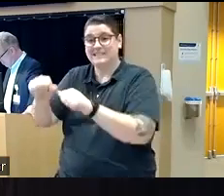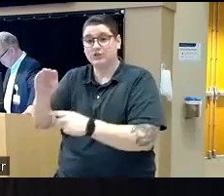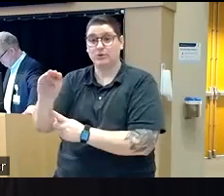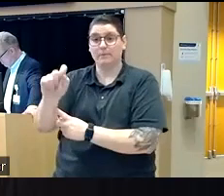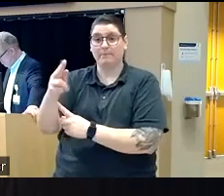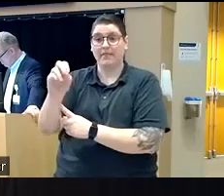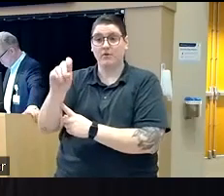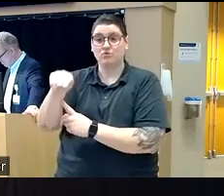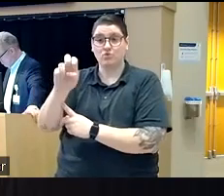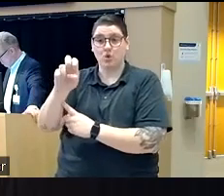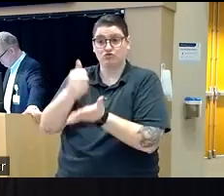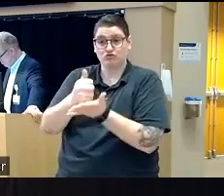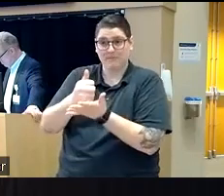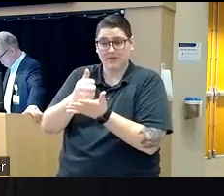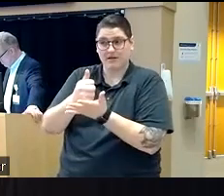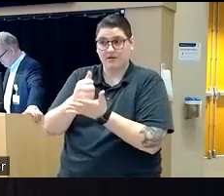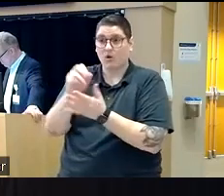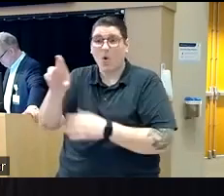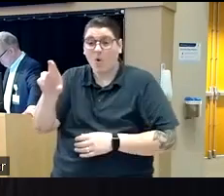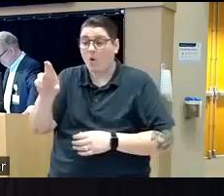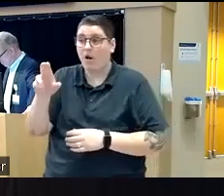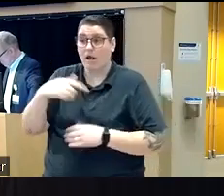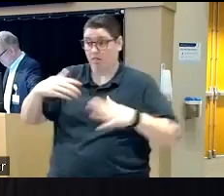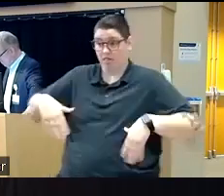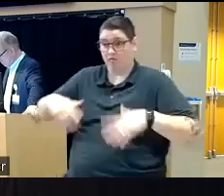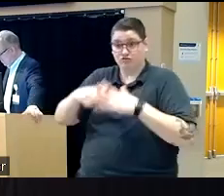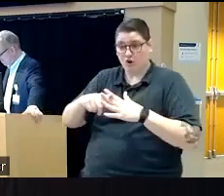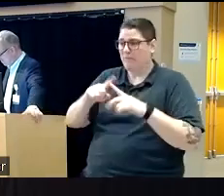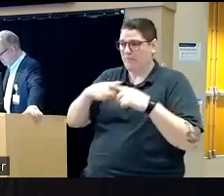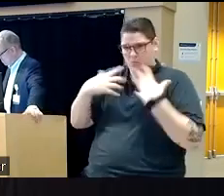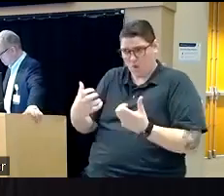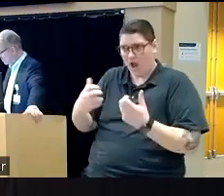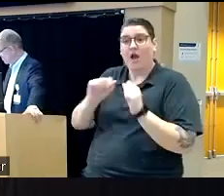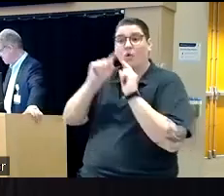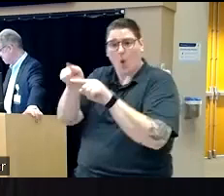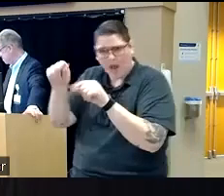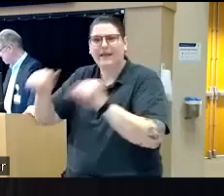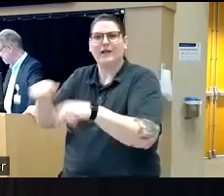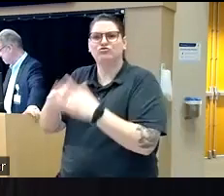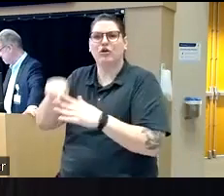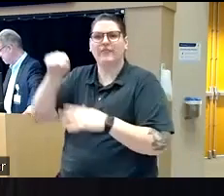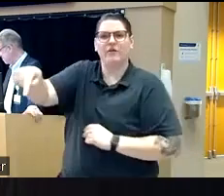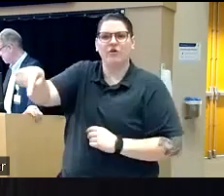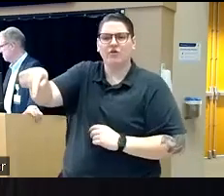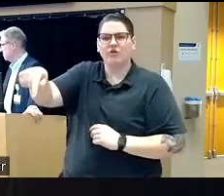on but start on methadone if they need to start on methadone and that that sounds very simple